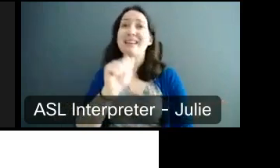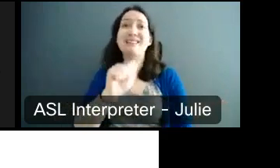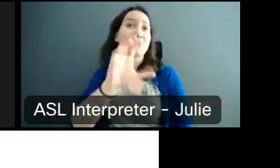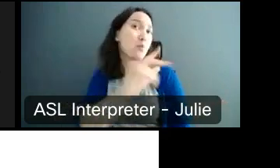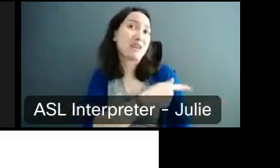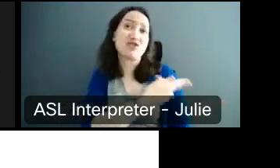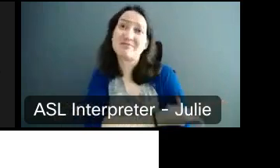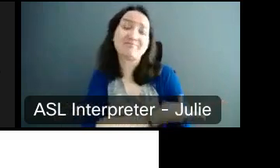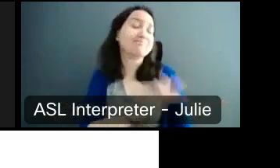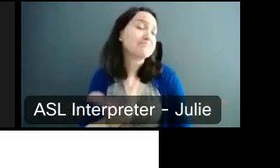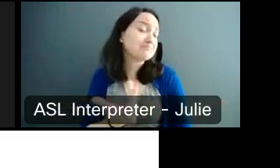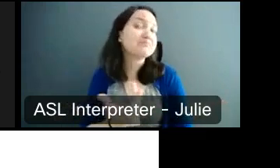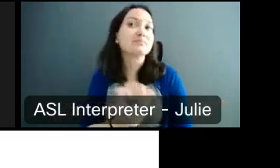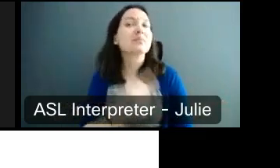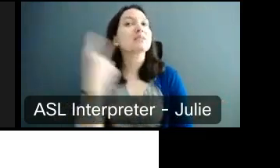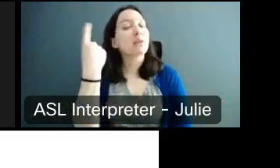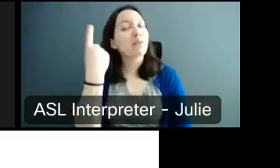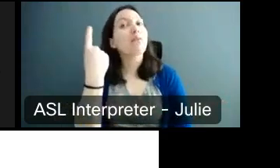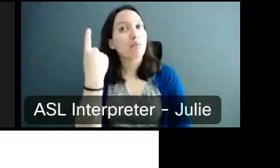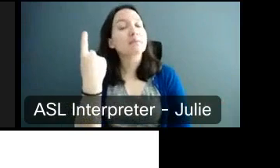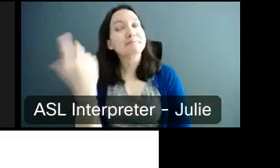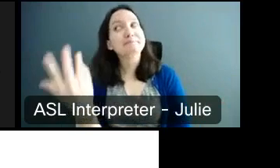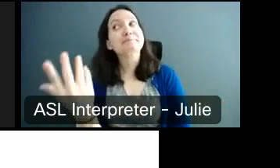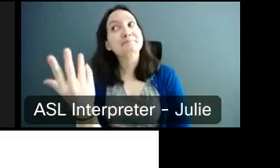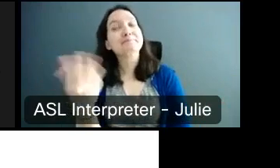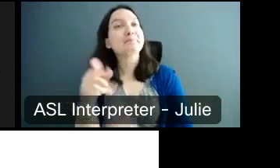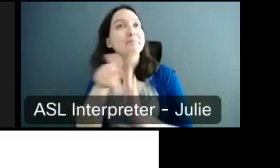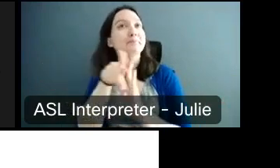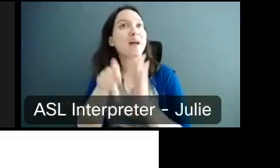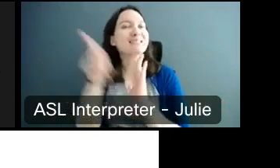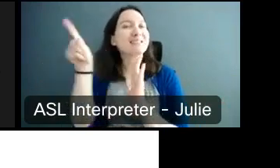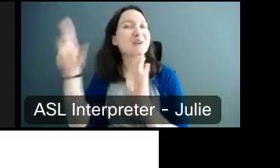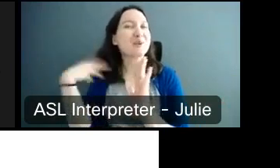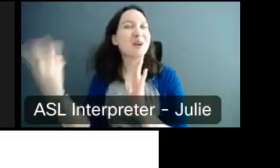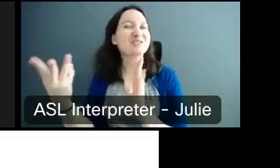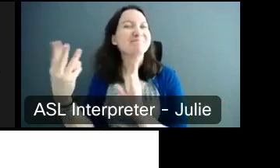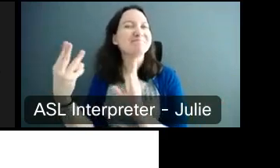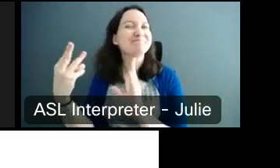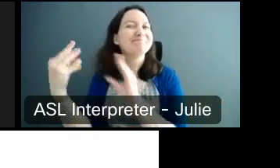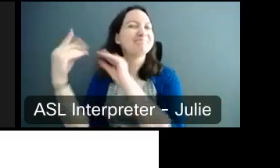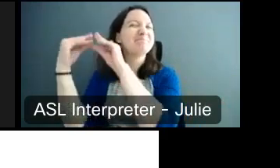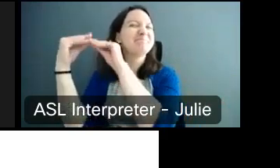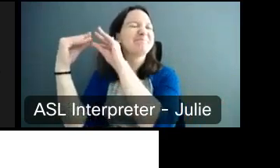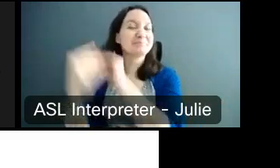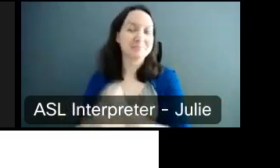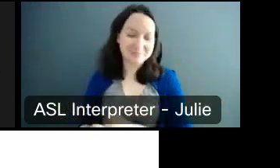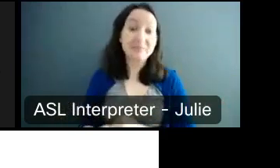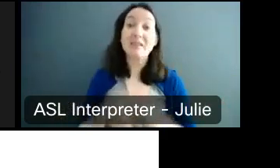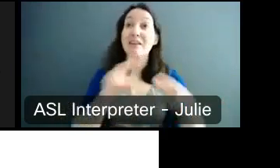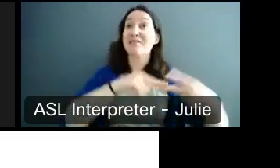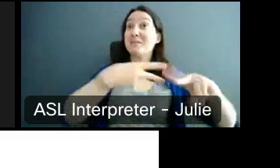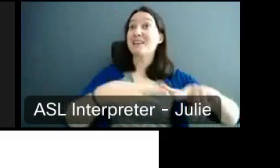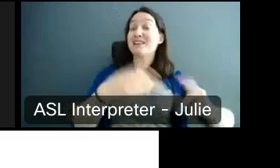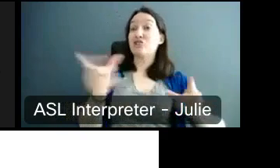But it's certainly something that that's, uh, policy makers in Washington are thinking the flip side of the change. The attribution is that the patients are actually.